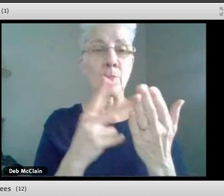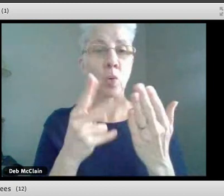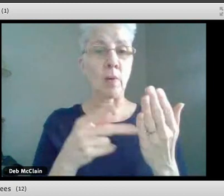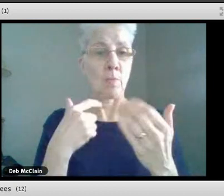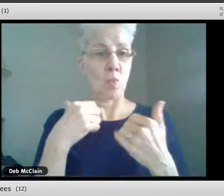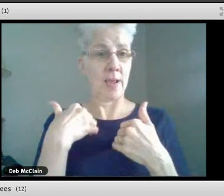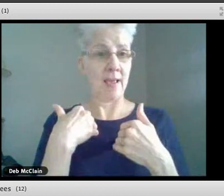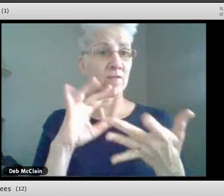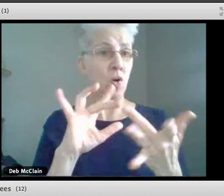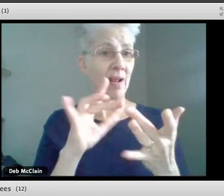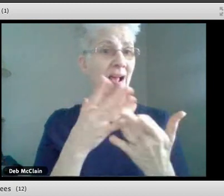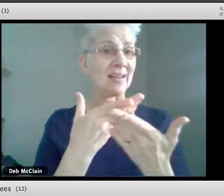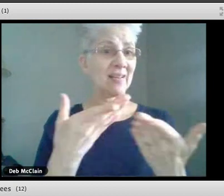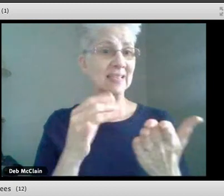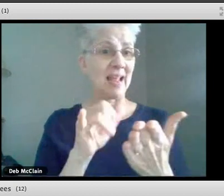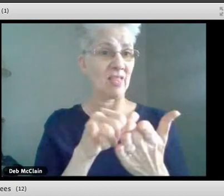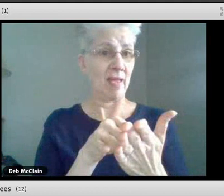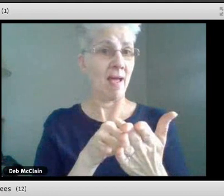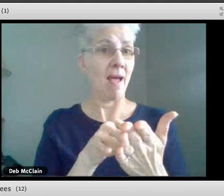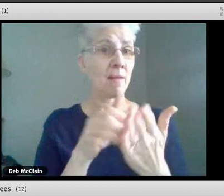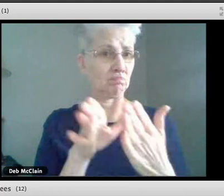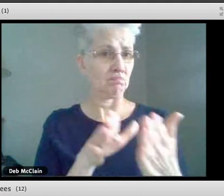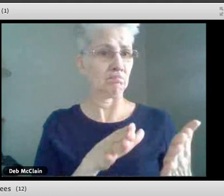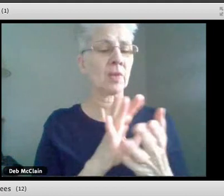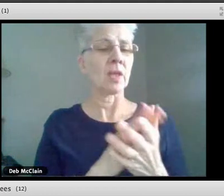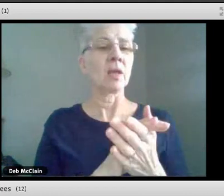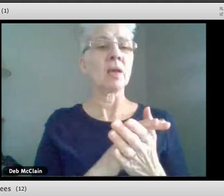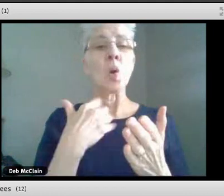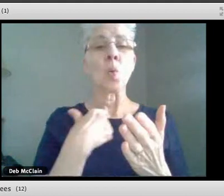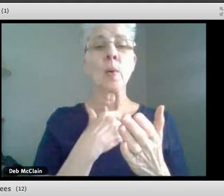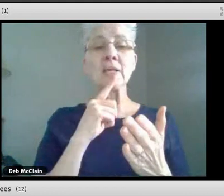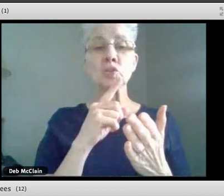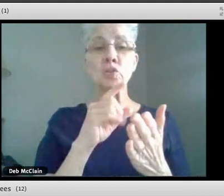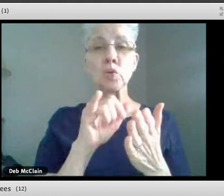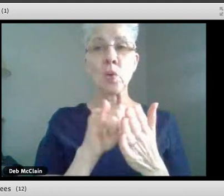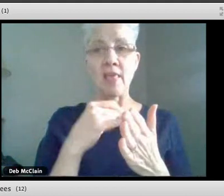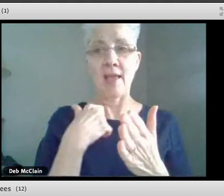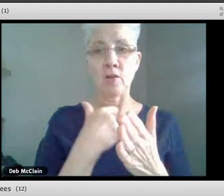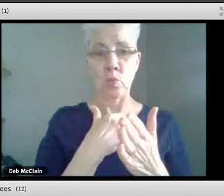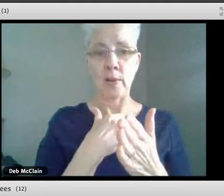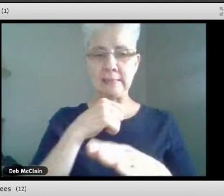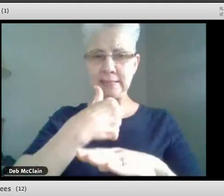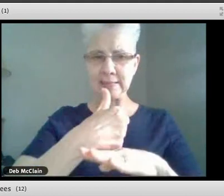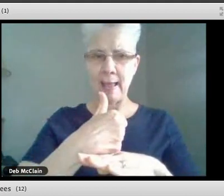and different things like that, so we want to make sure that we implement principles of universal design,